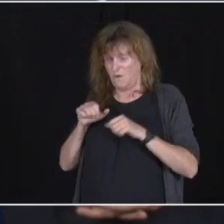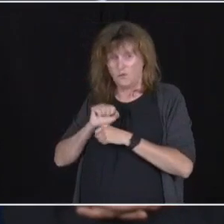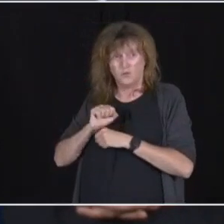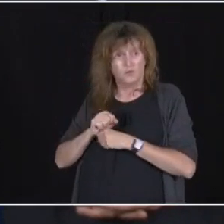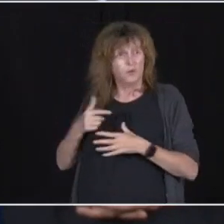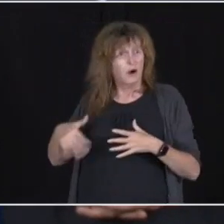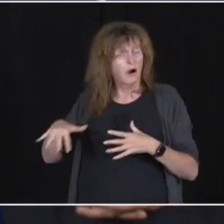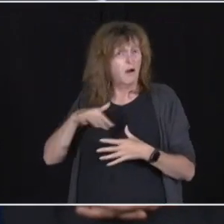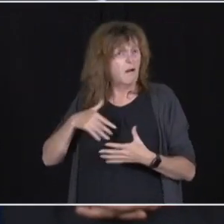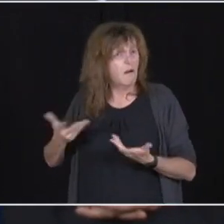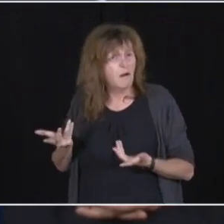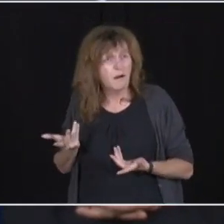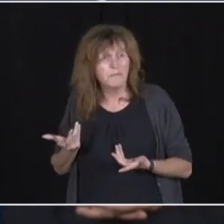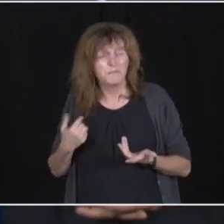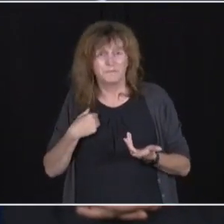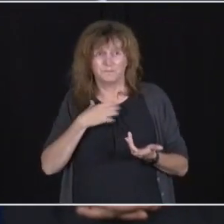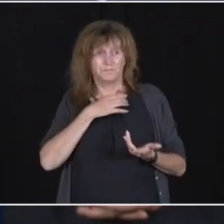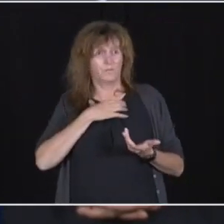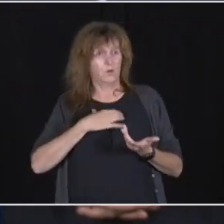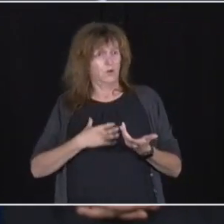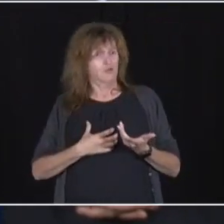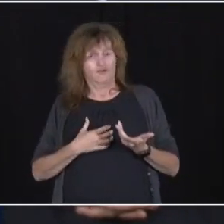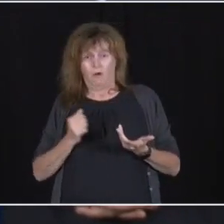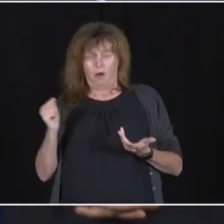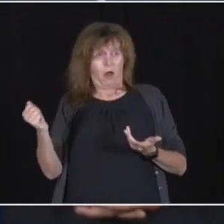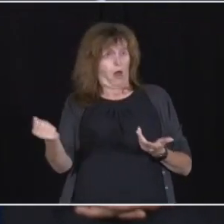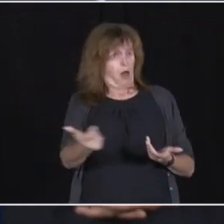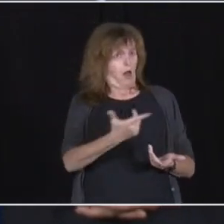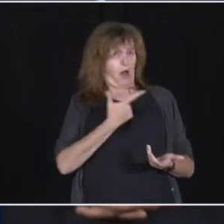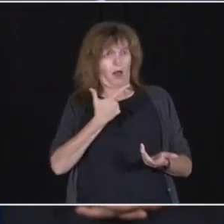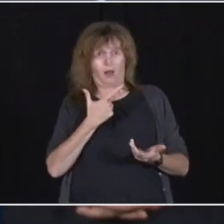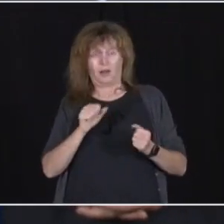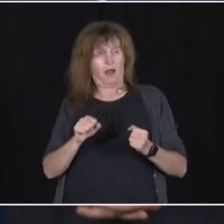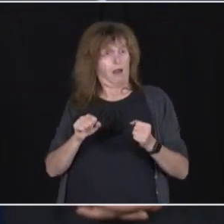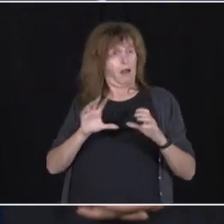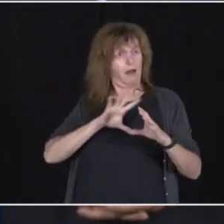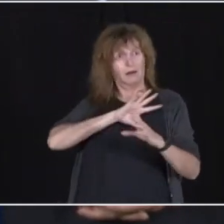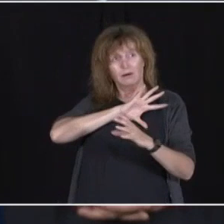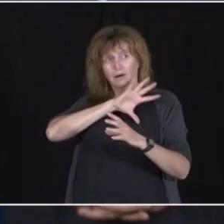for the way that we've been working so hard. And they have been doing a great, great job.